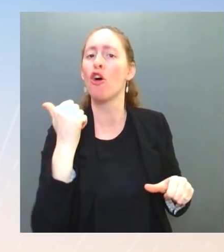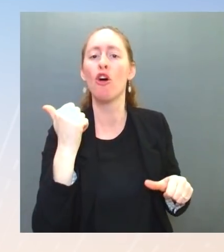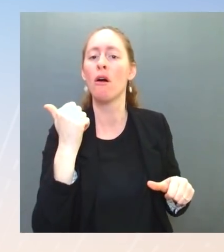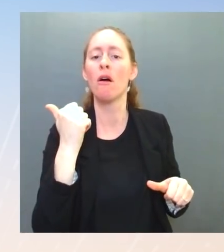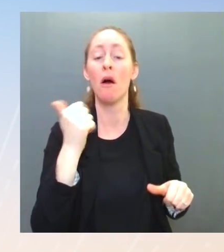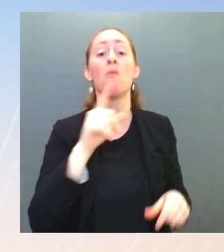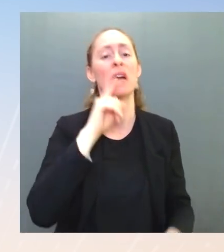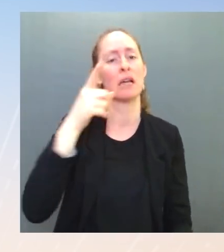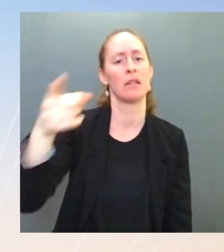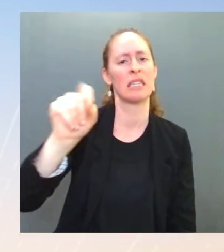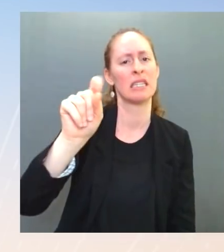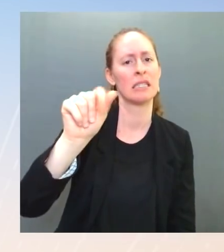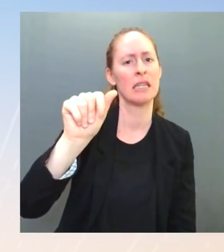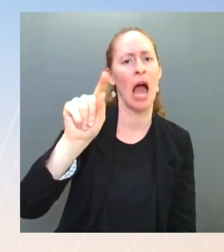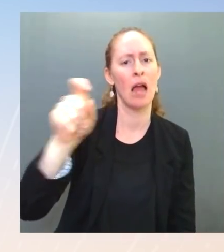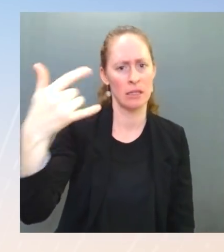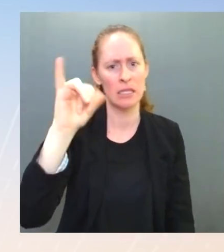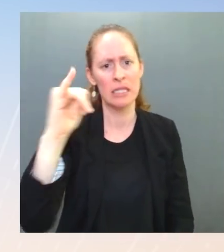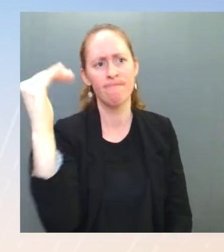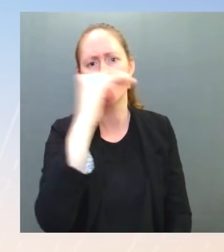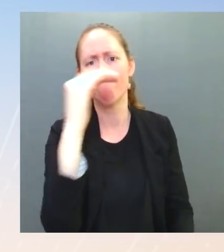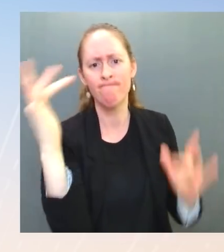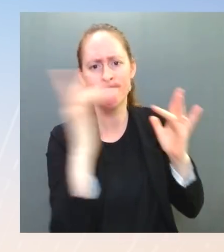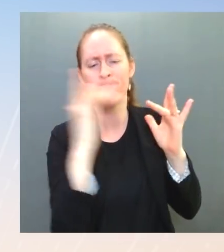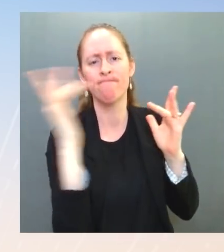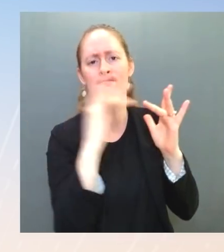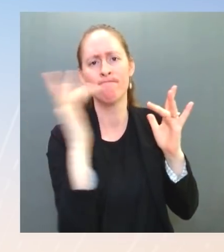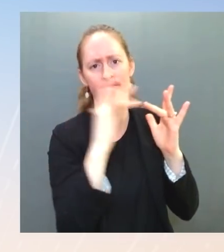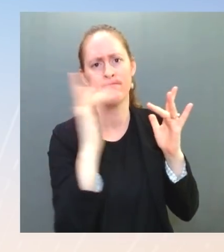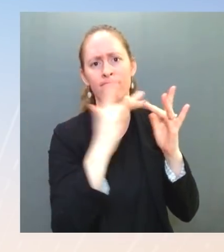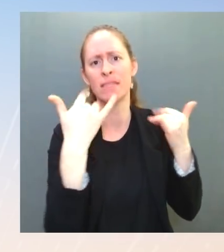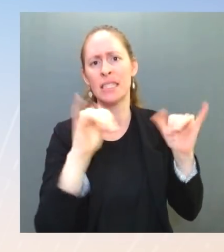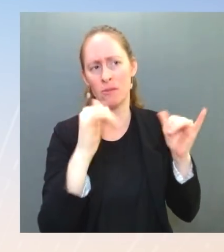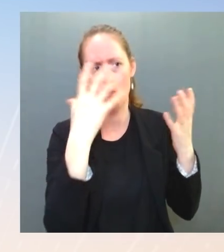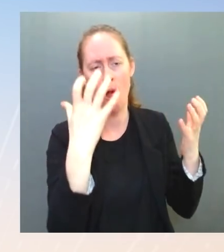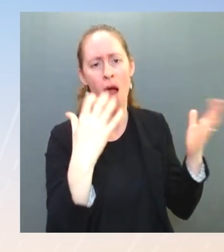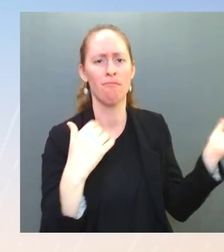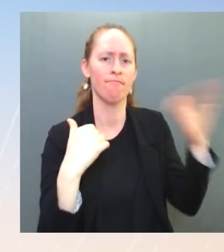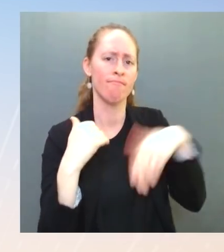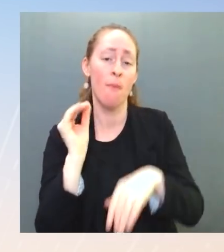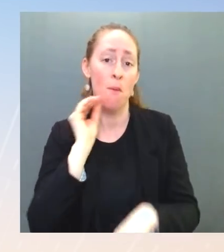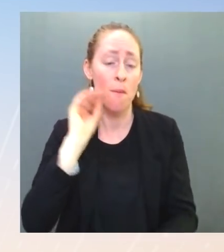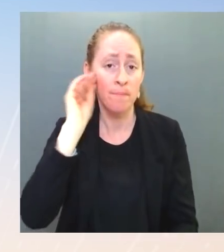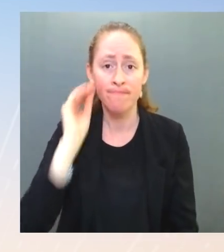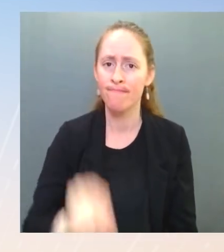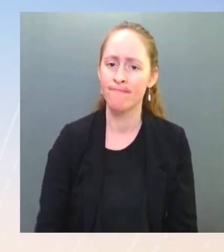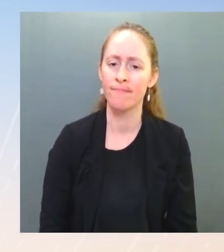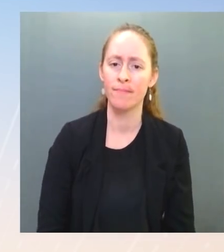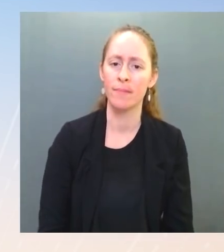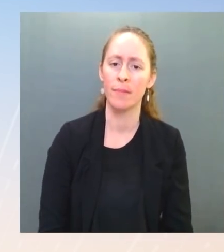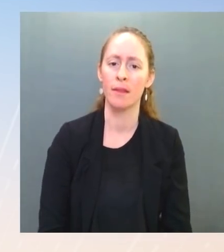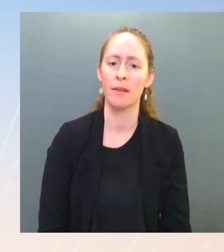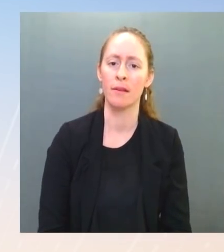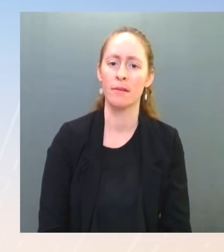The Press: And I have to ask, Trevor Reed or Paul Whelan? Ms. Psaki: Again, these are of course individuals, and we want to do everything we can,